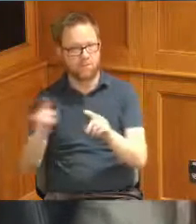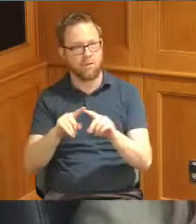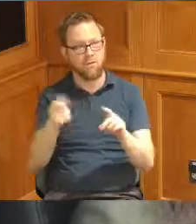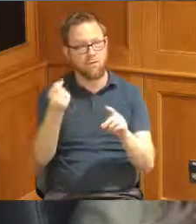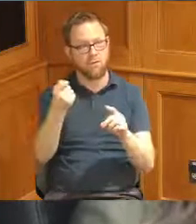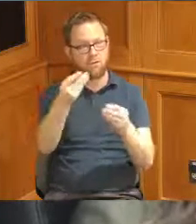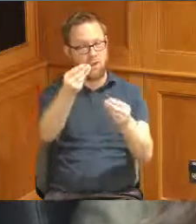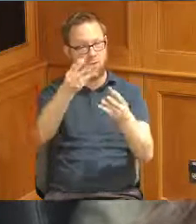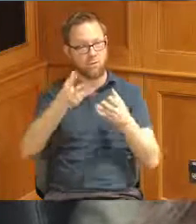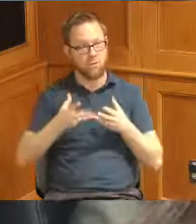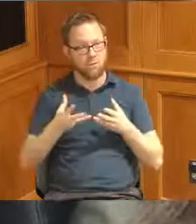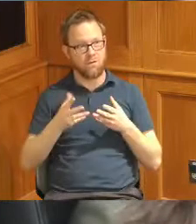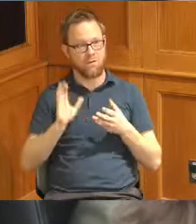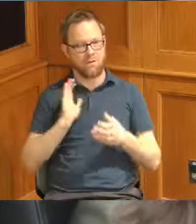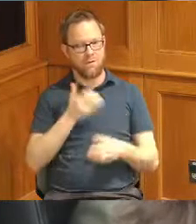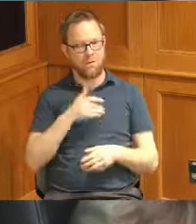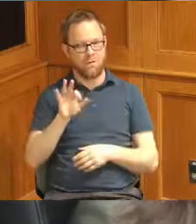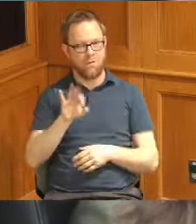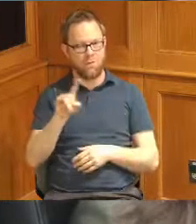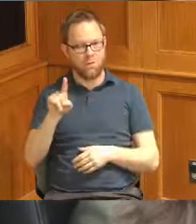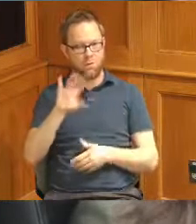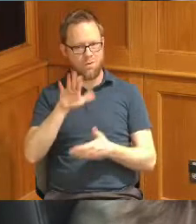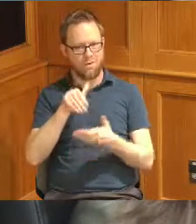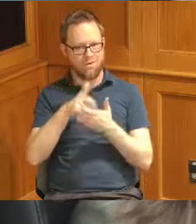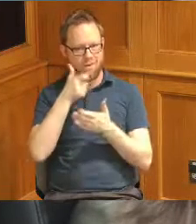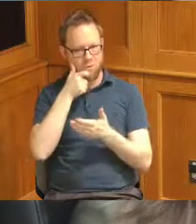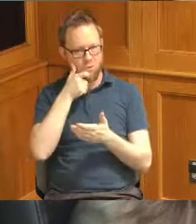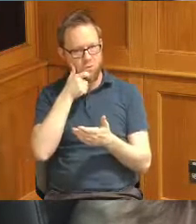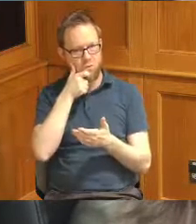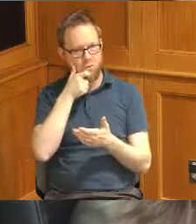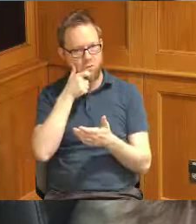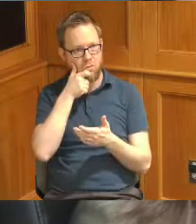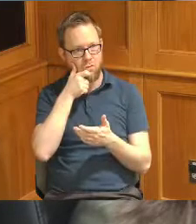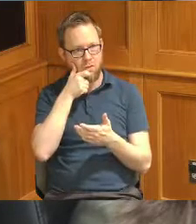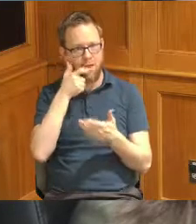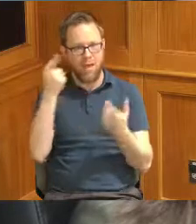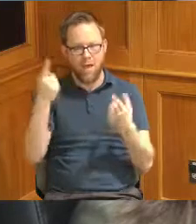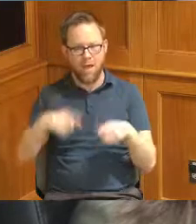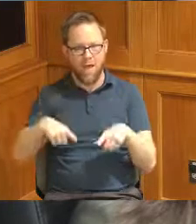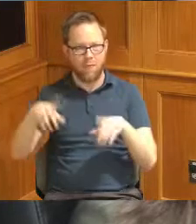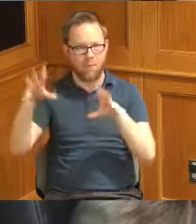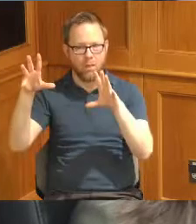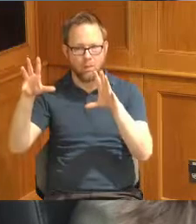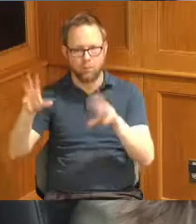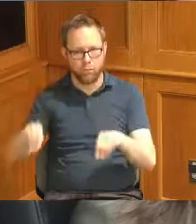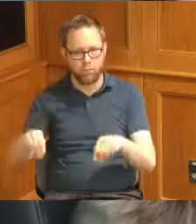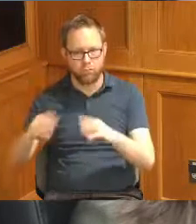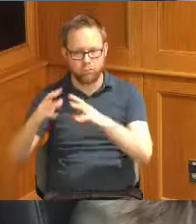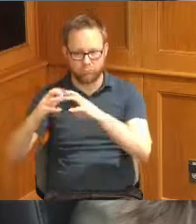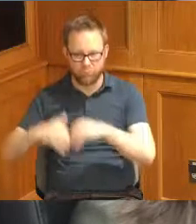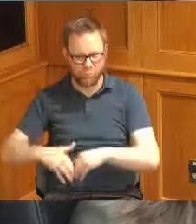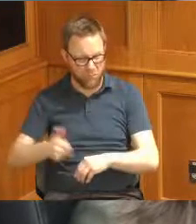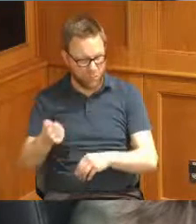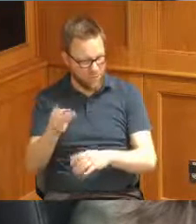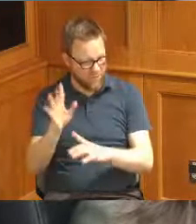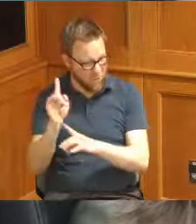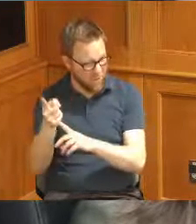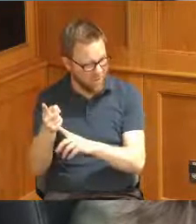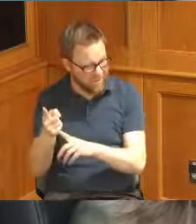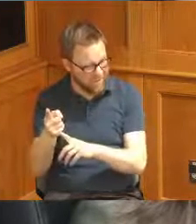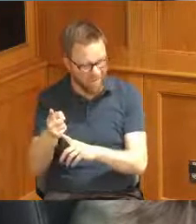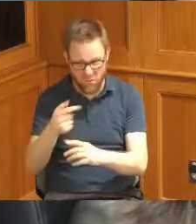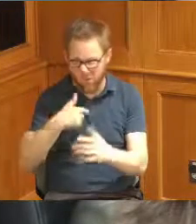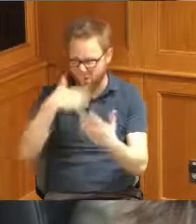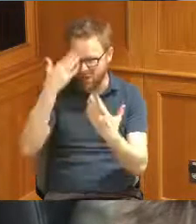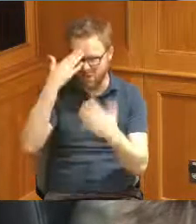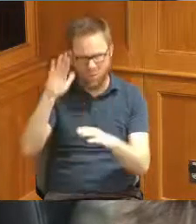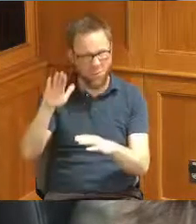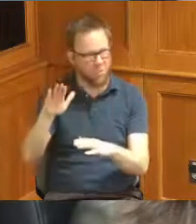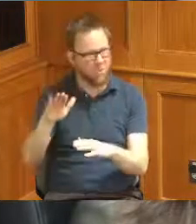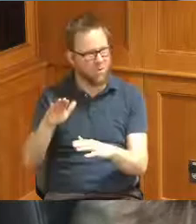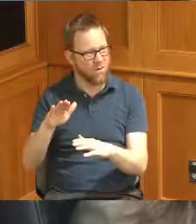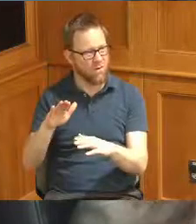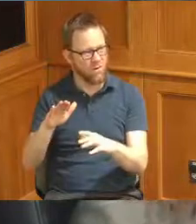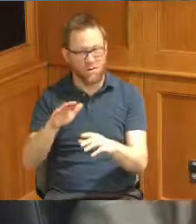about our 9-1-1 Center going offline for a number of minutes and I don't know if Jeff do you want